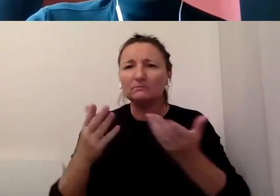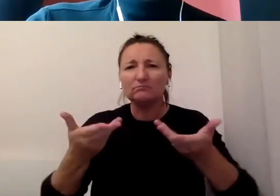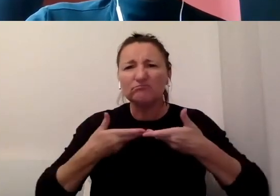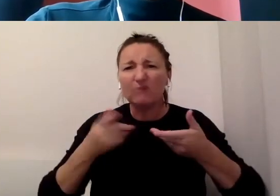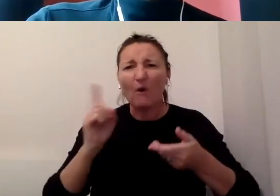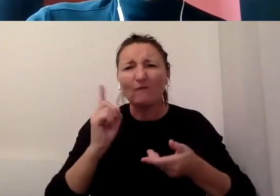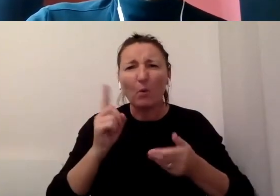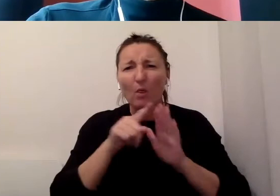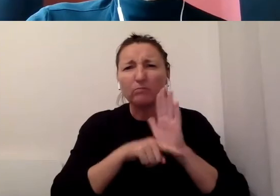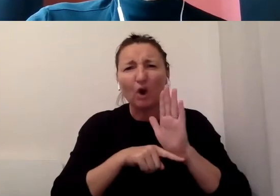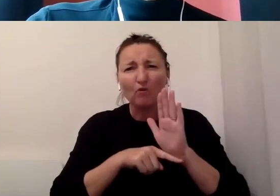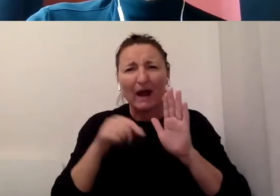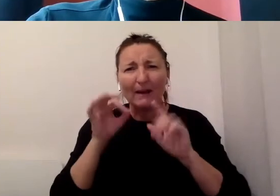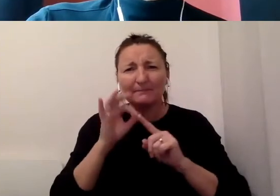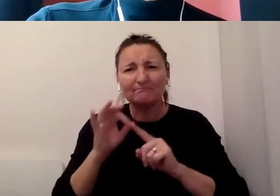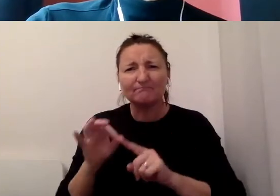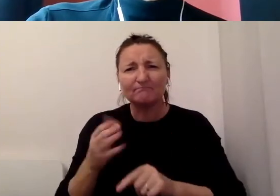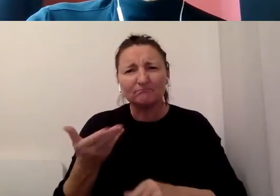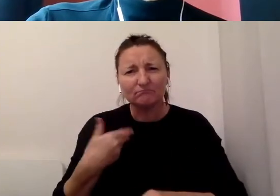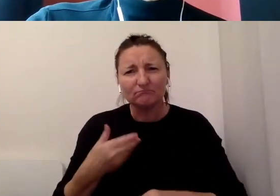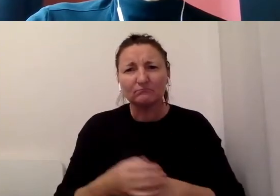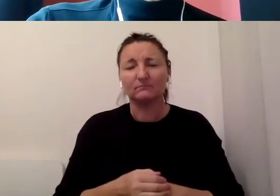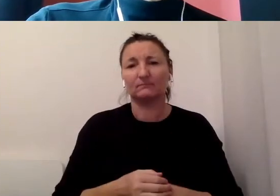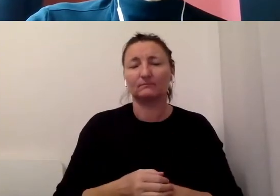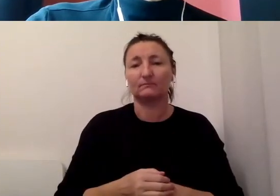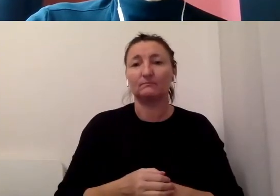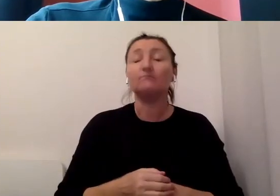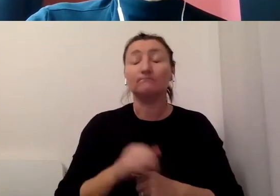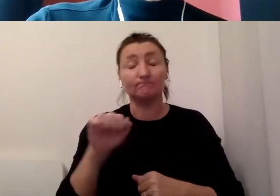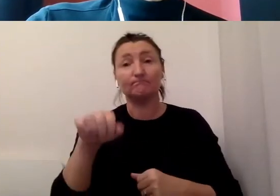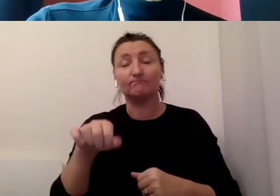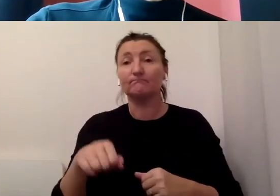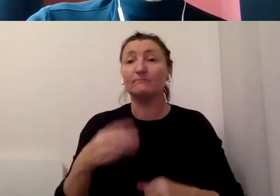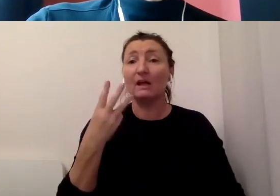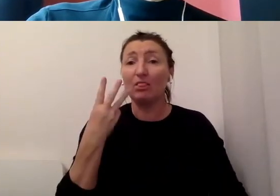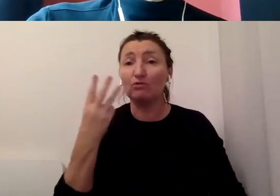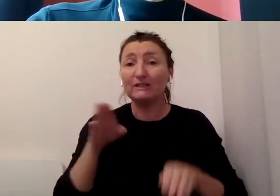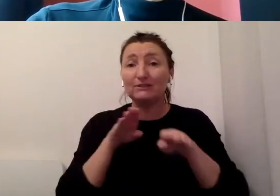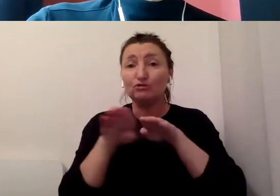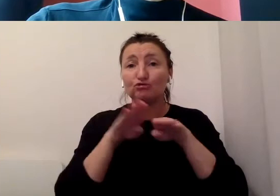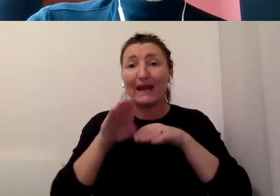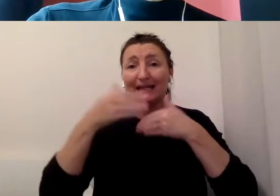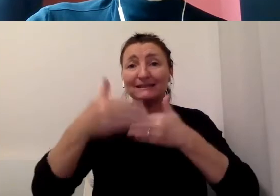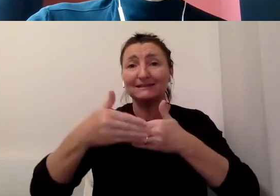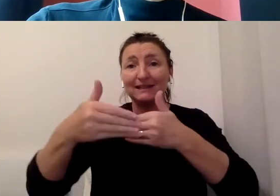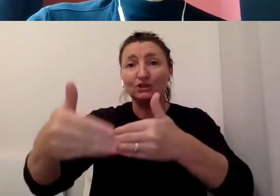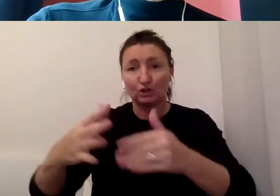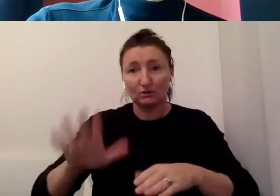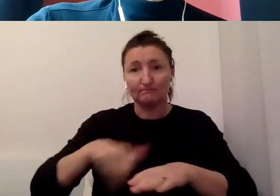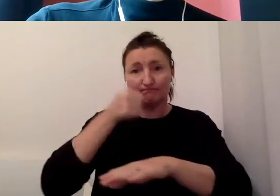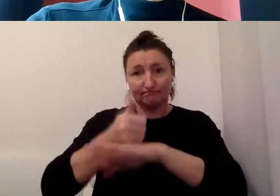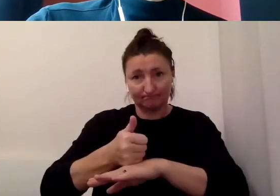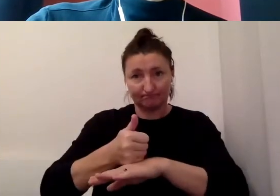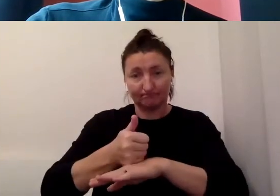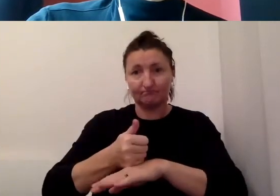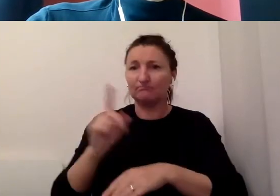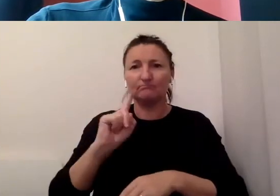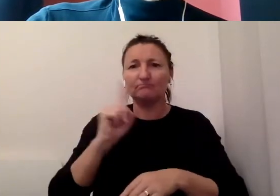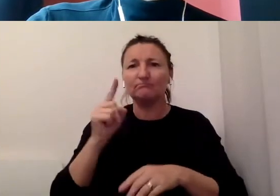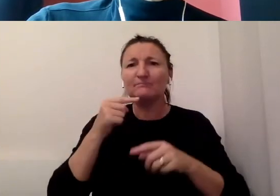Joy: Sure. Well, we've had three training sessions at the start about what leadership is and